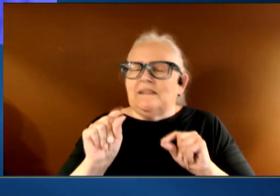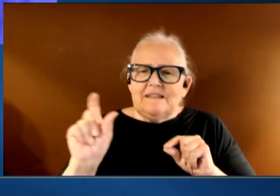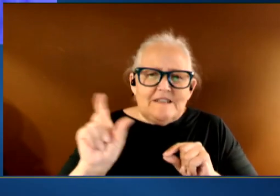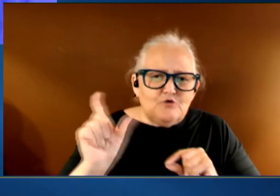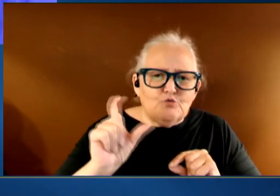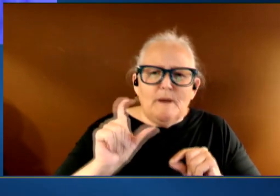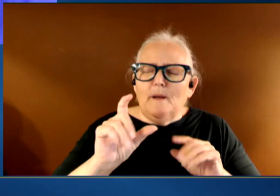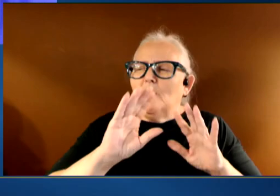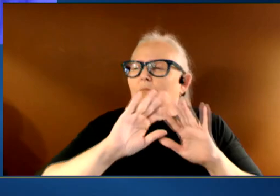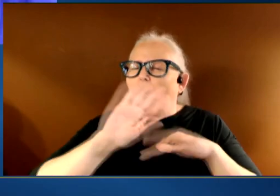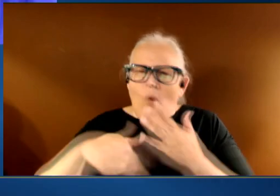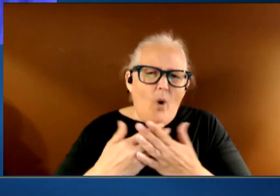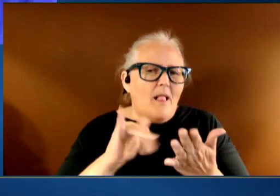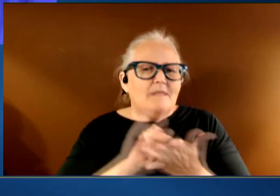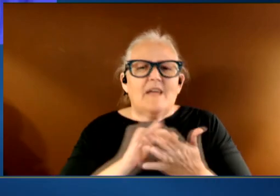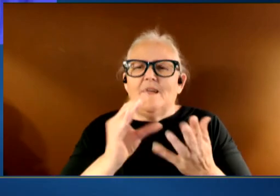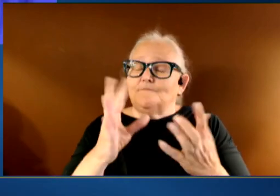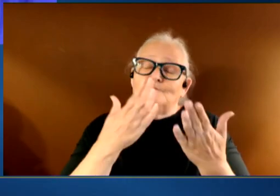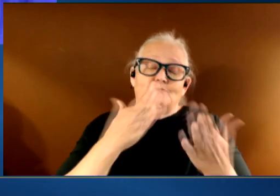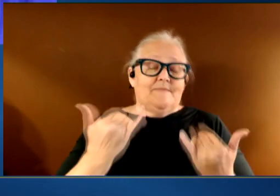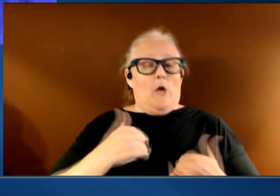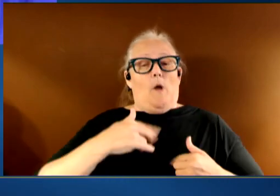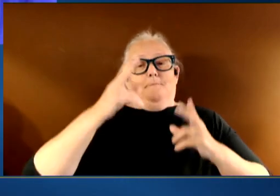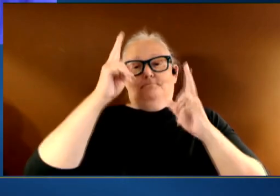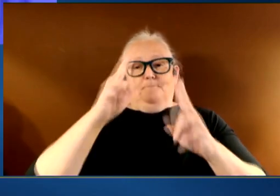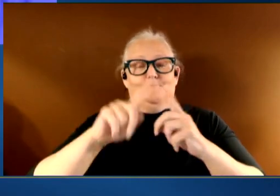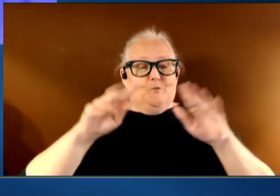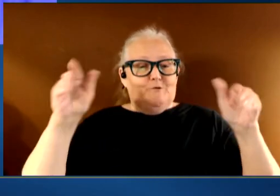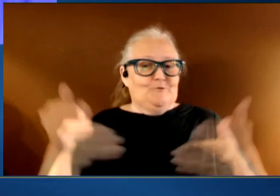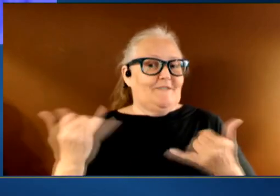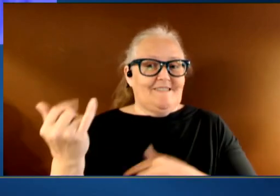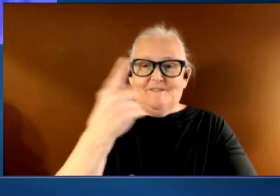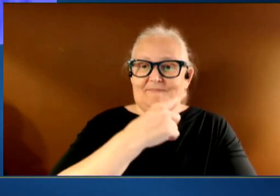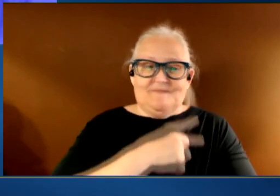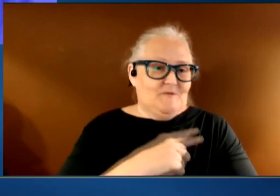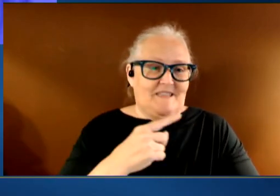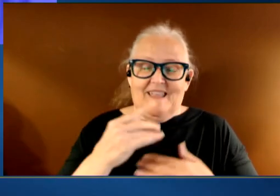But again, my distinct pleasure to introduce this morning's keynote speaker, Dr. Donnell